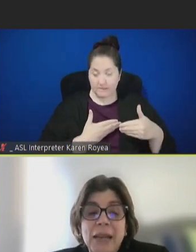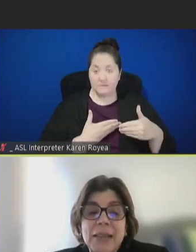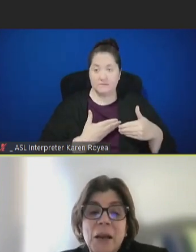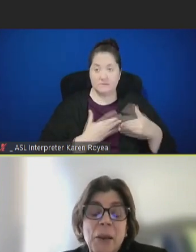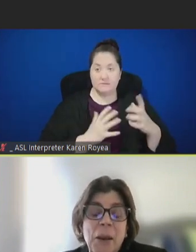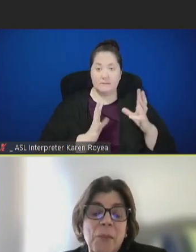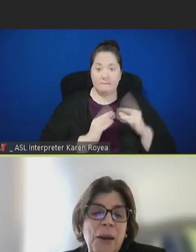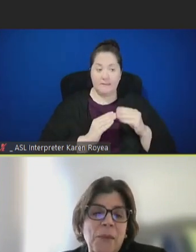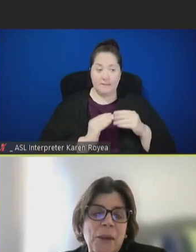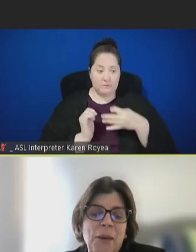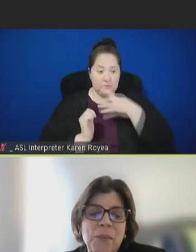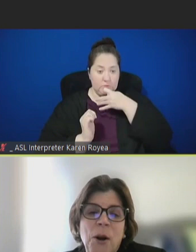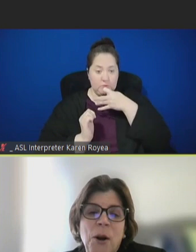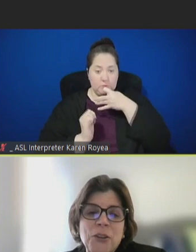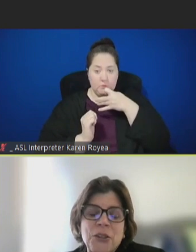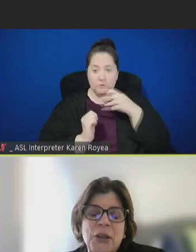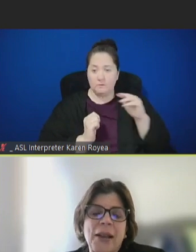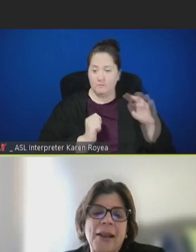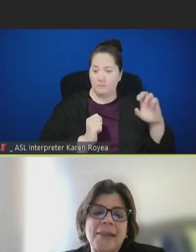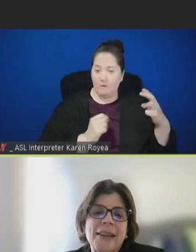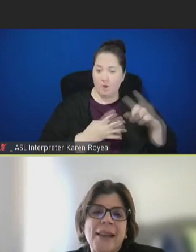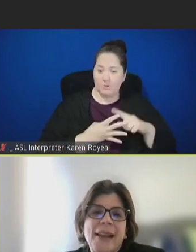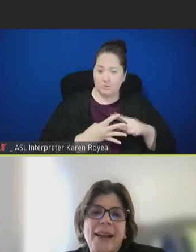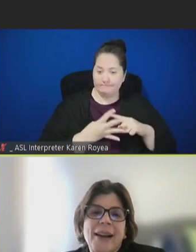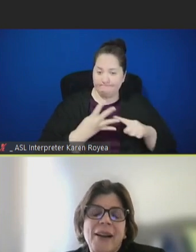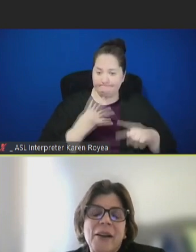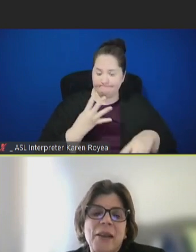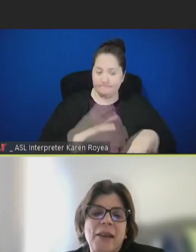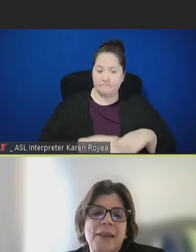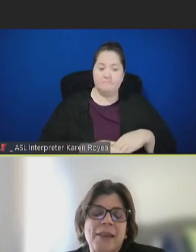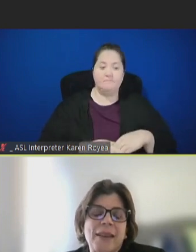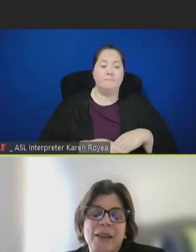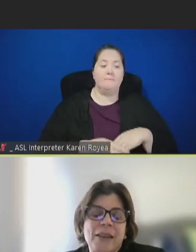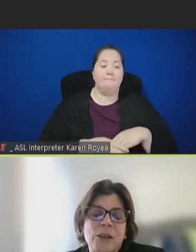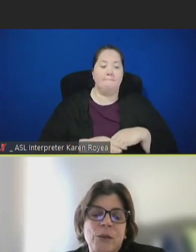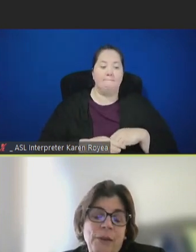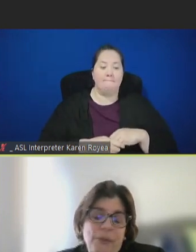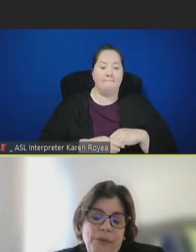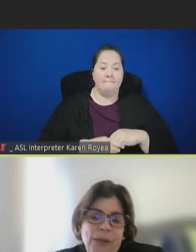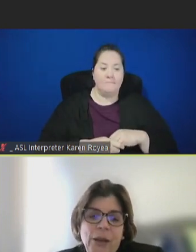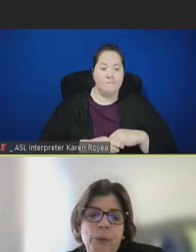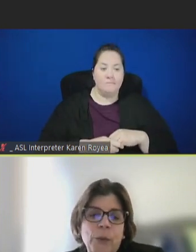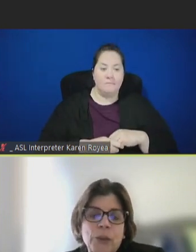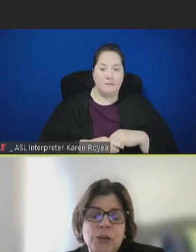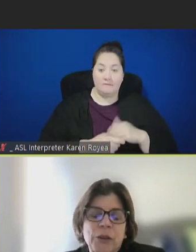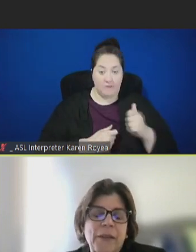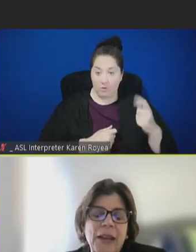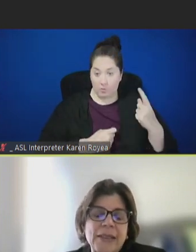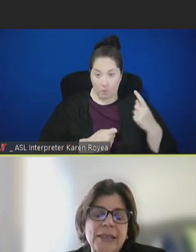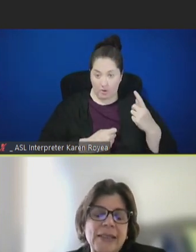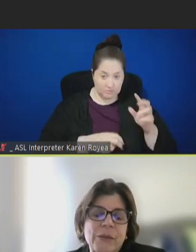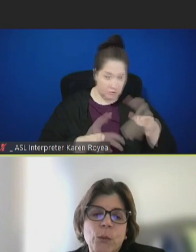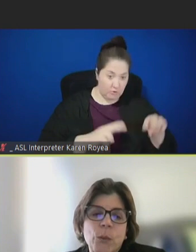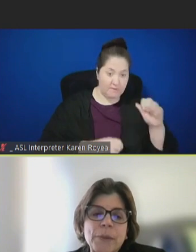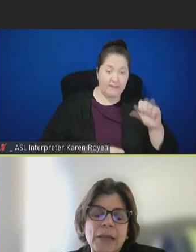is coming up right around March. And if anyone wants to look at the ACCV website,